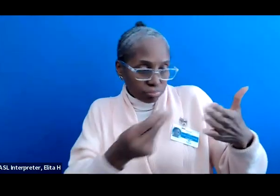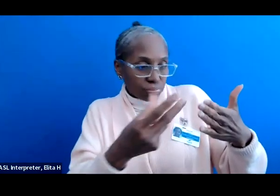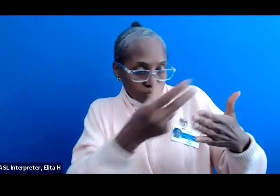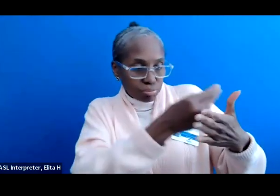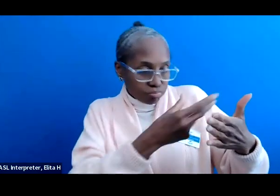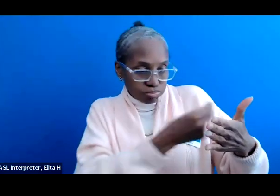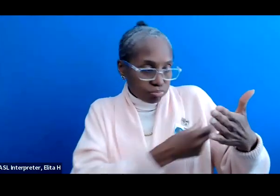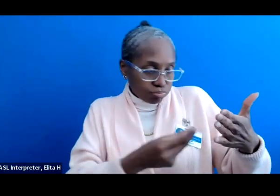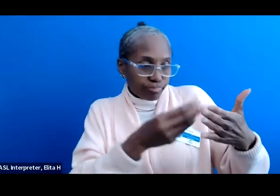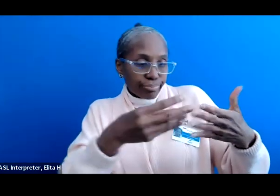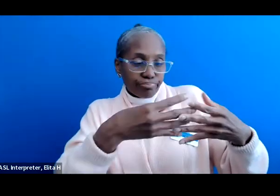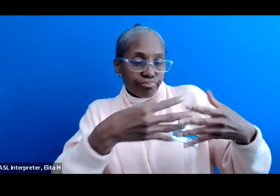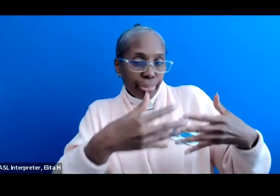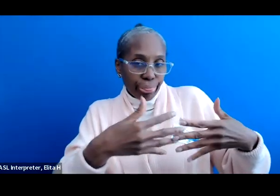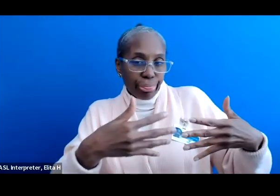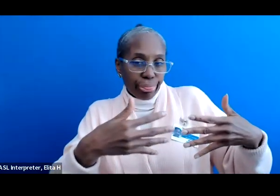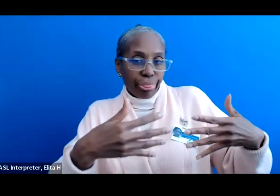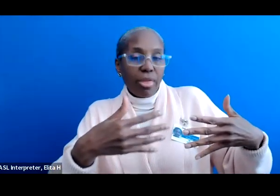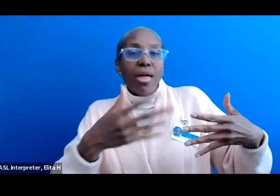So you have to have it repeatedly done, and some people don't like that.